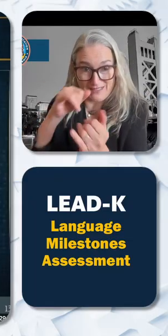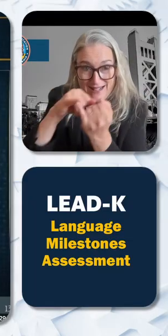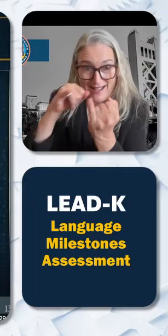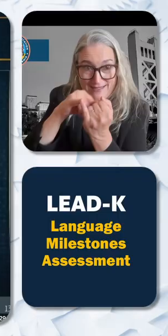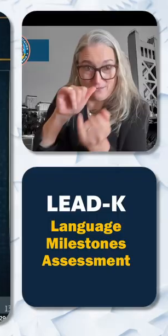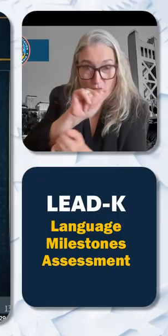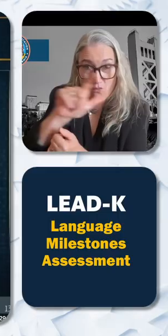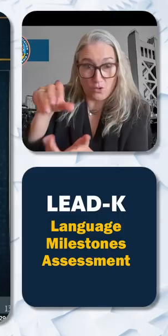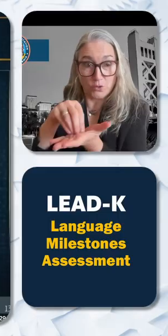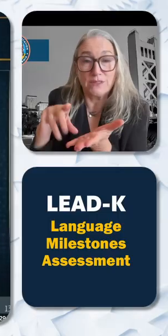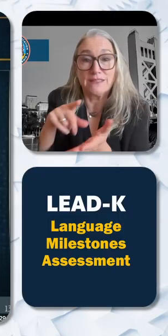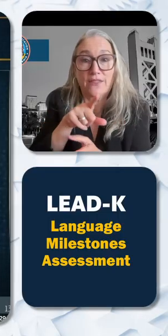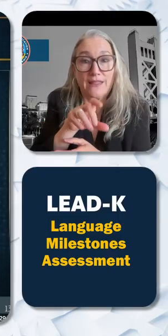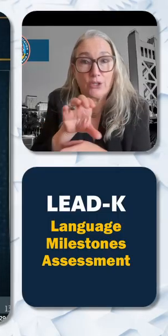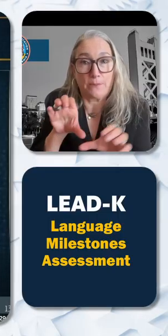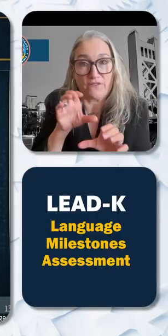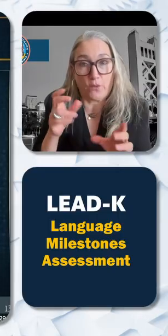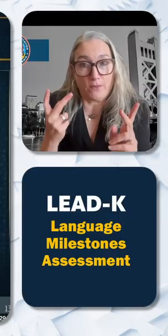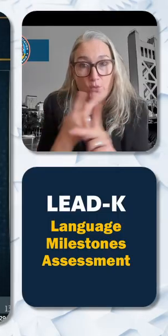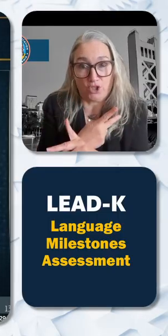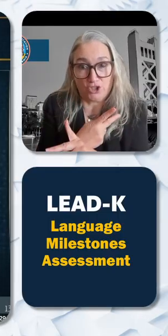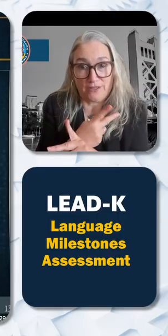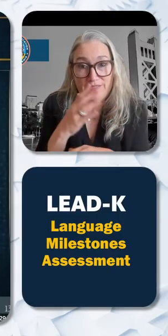Along with hard of hearing, all students at the end.